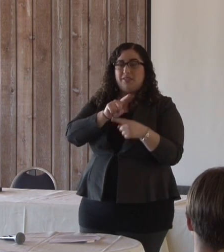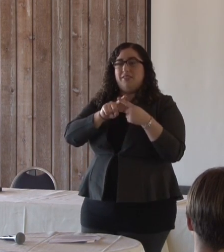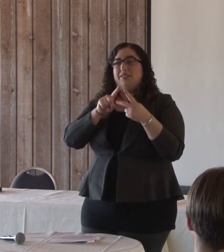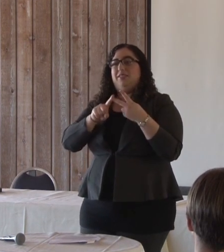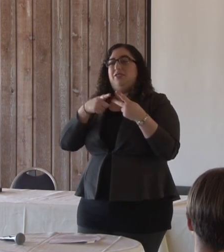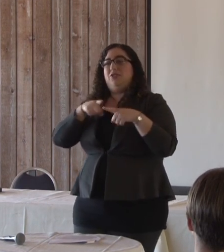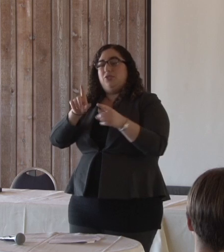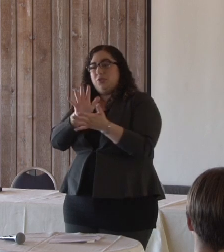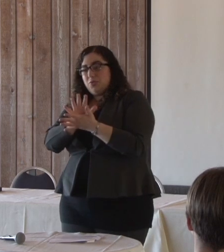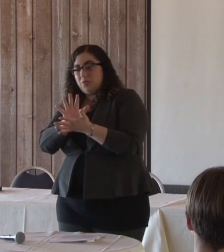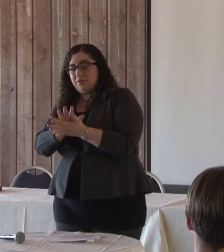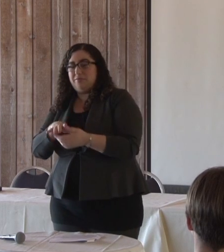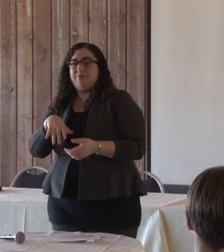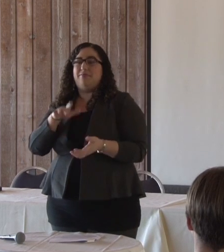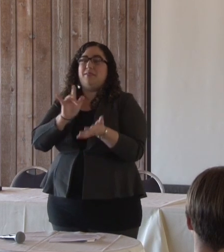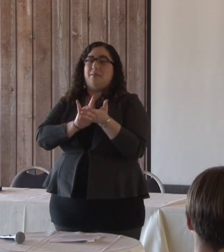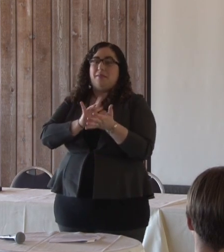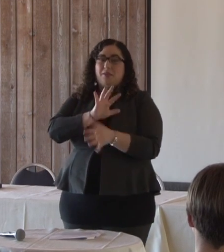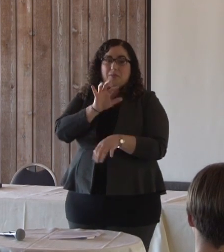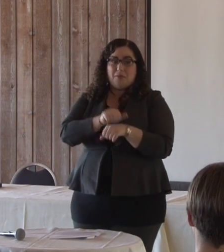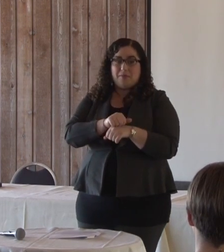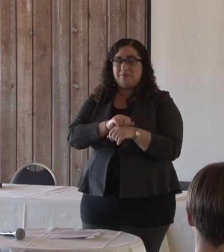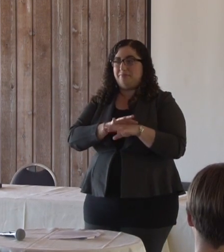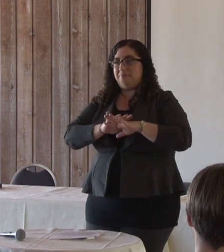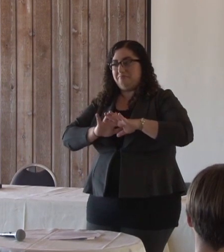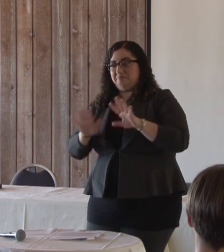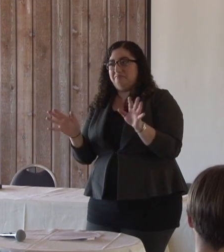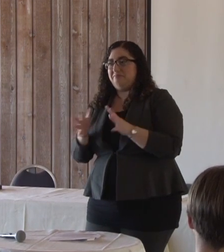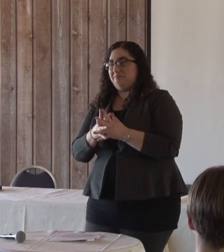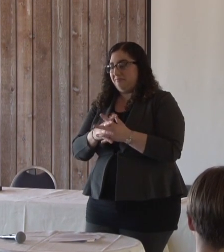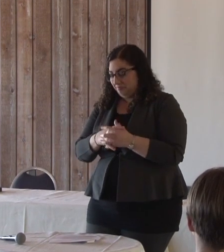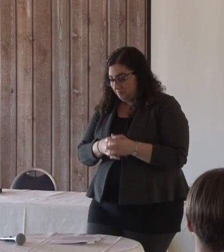lot easier. I was able to understand the new country. Understand what was